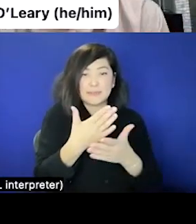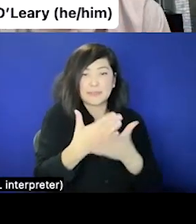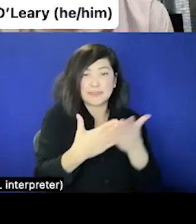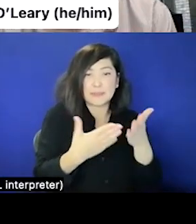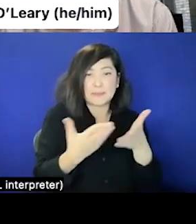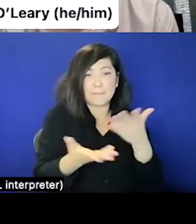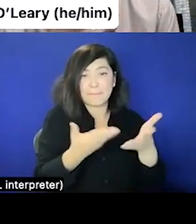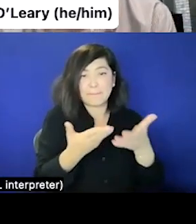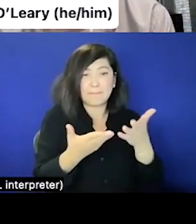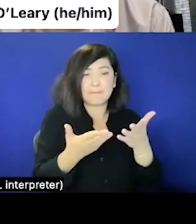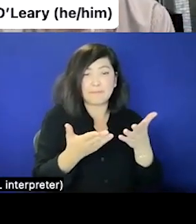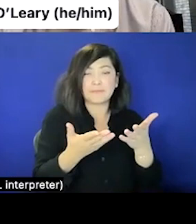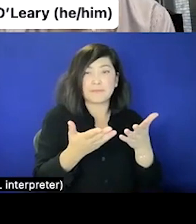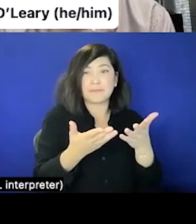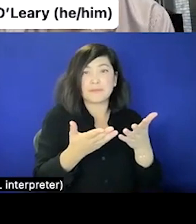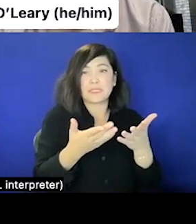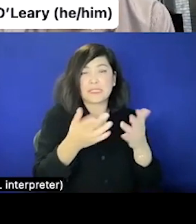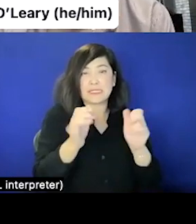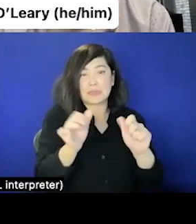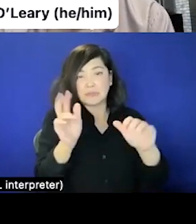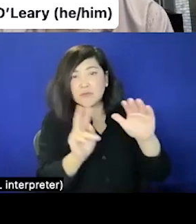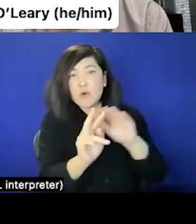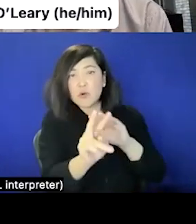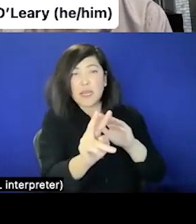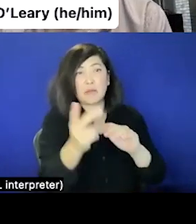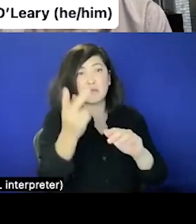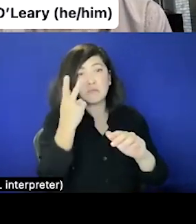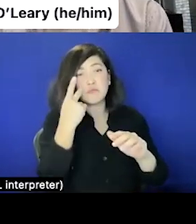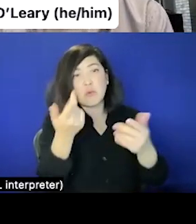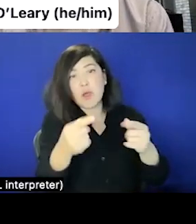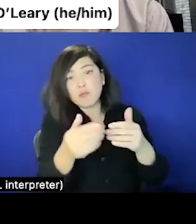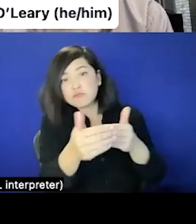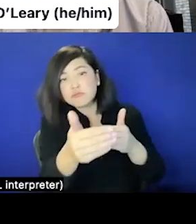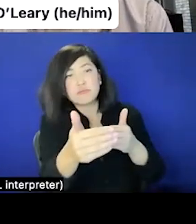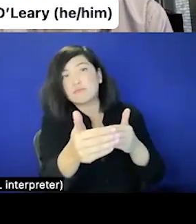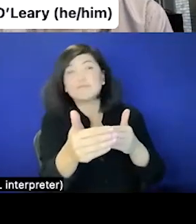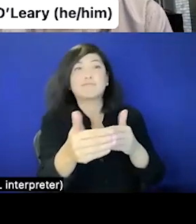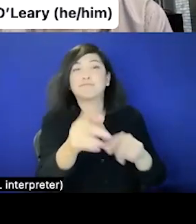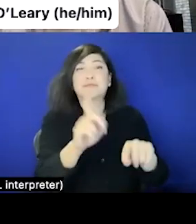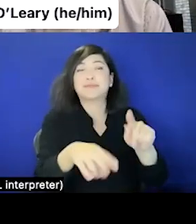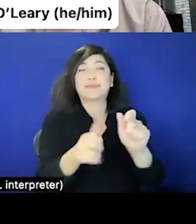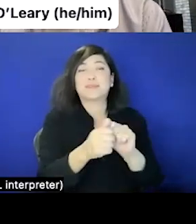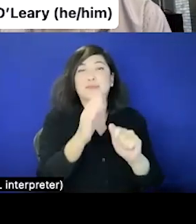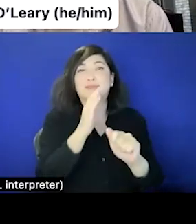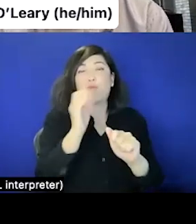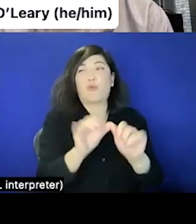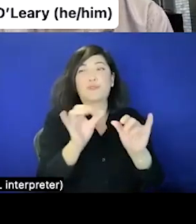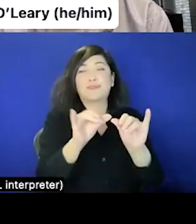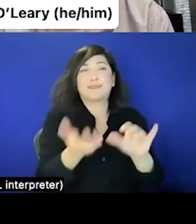respect to forecasting would benefit enormously from sharing of information between, for example,